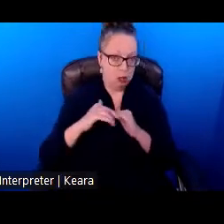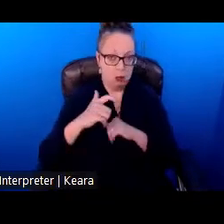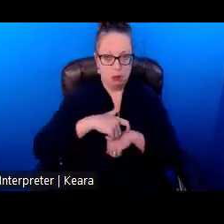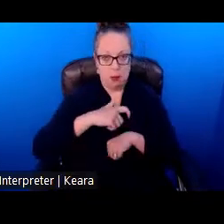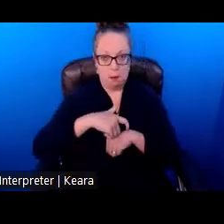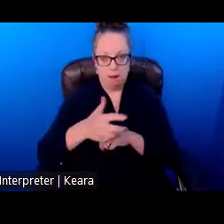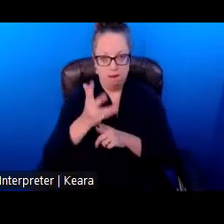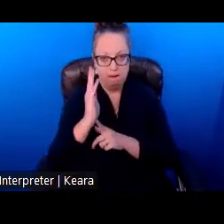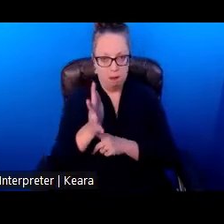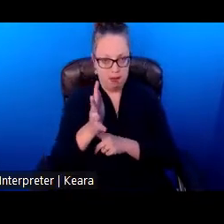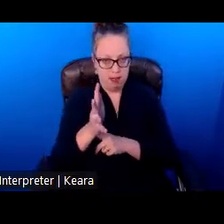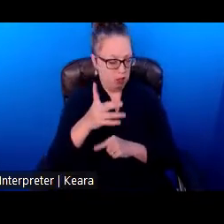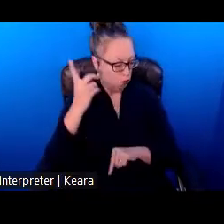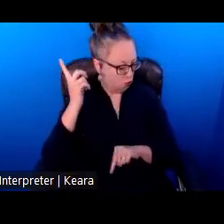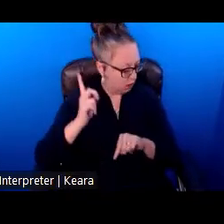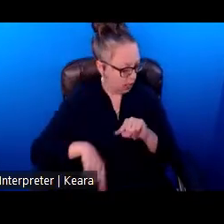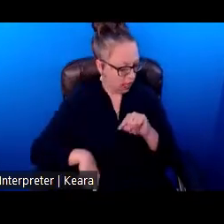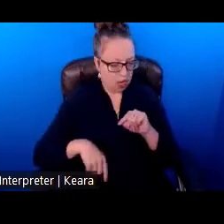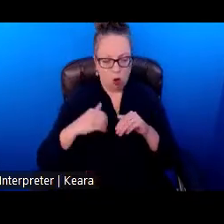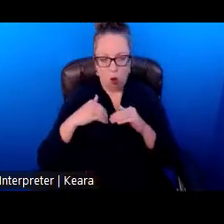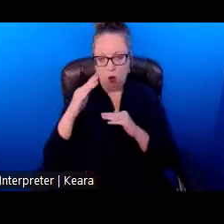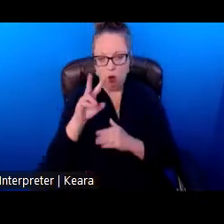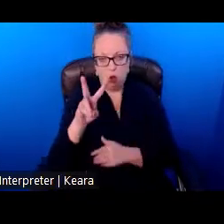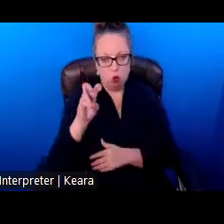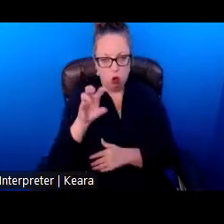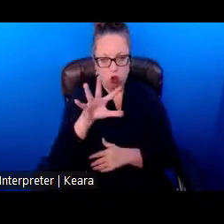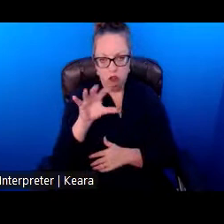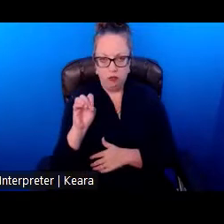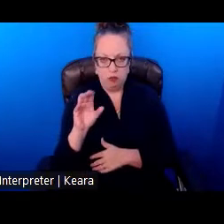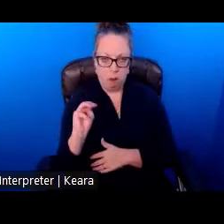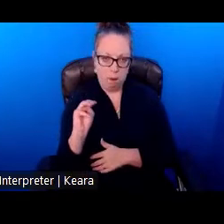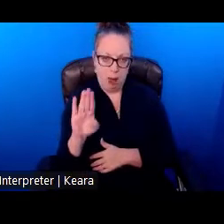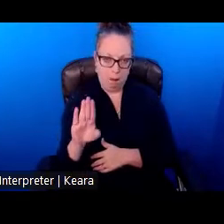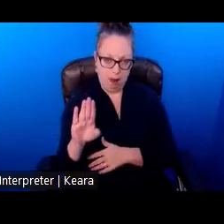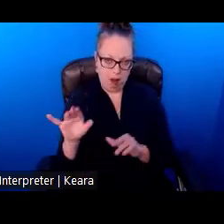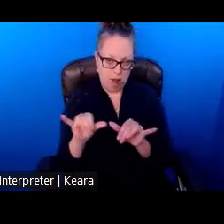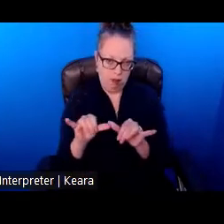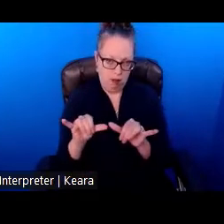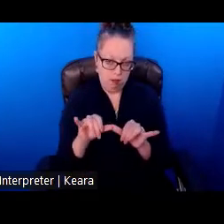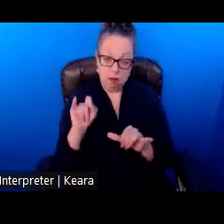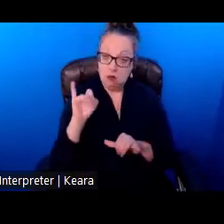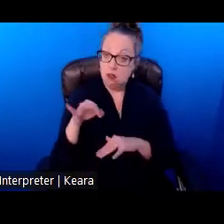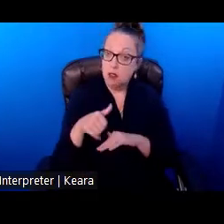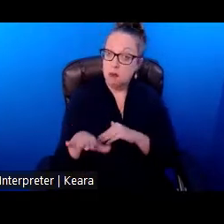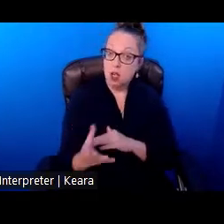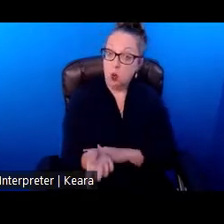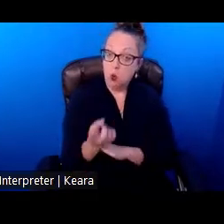and may not exceed 250 MB. If submitting ONE (1) work sample, the uploaded